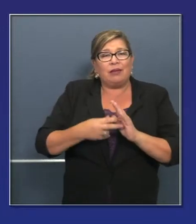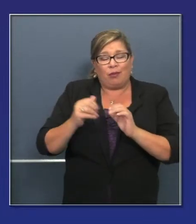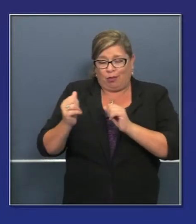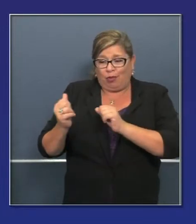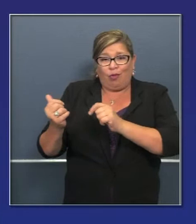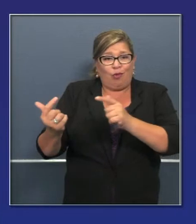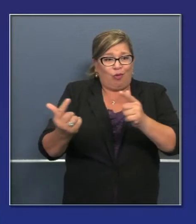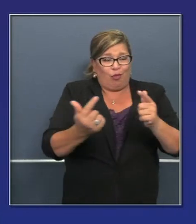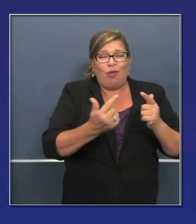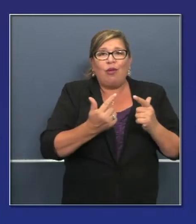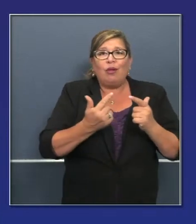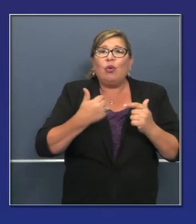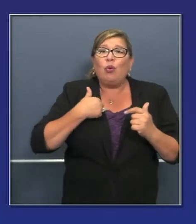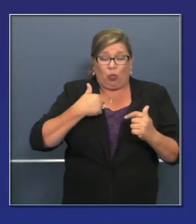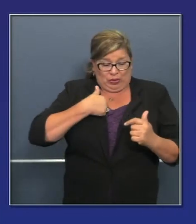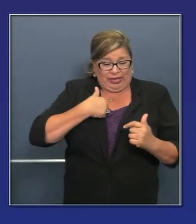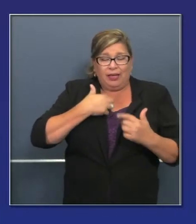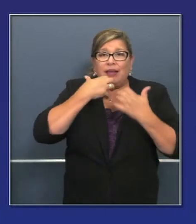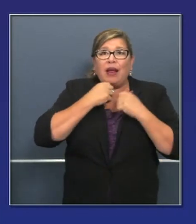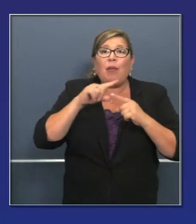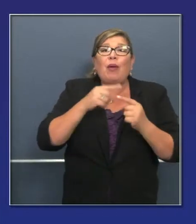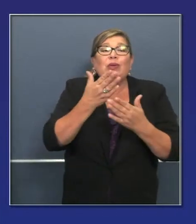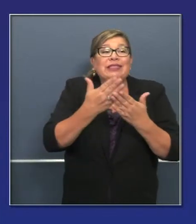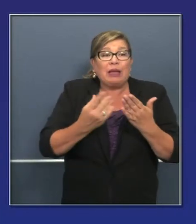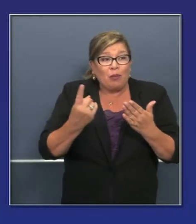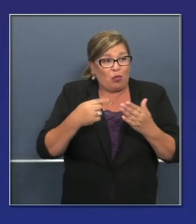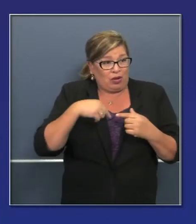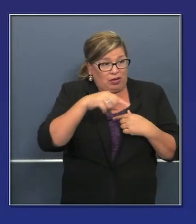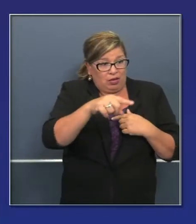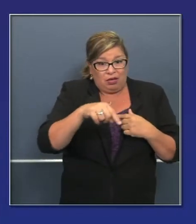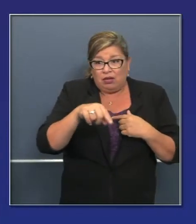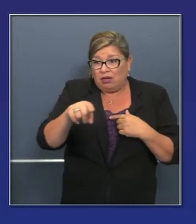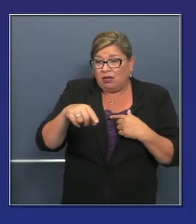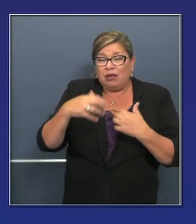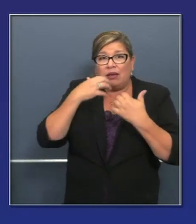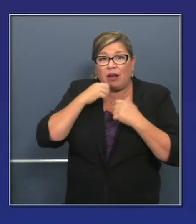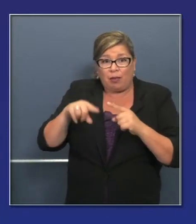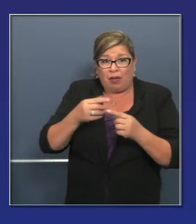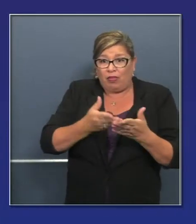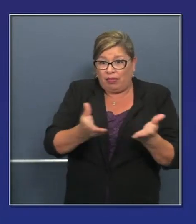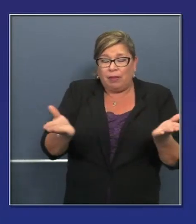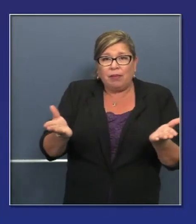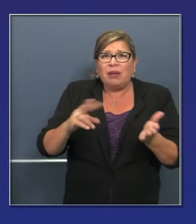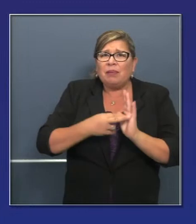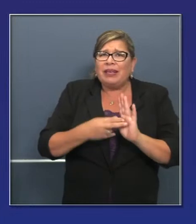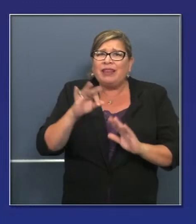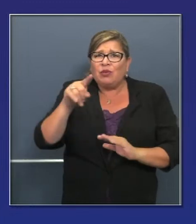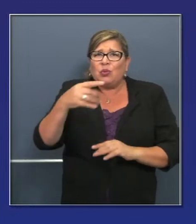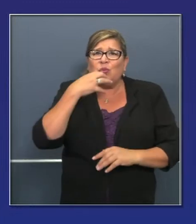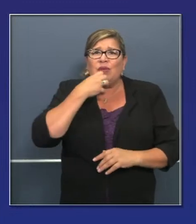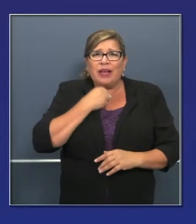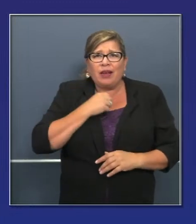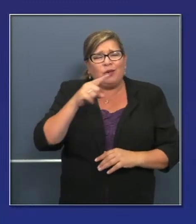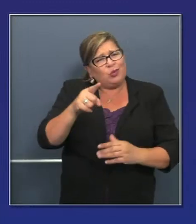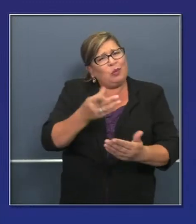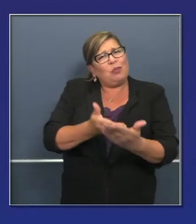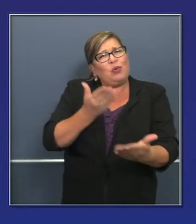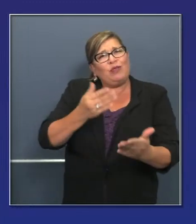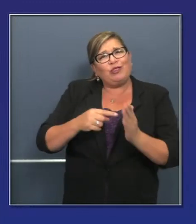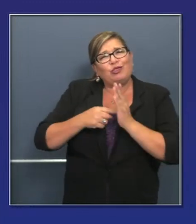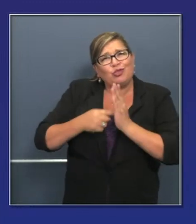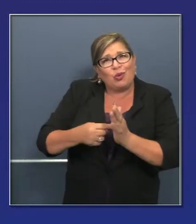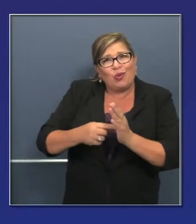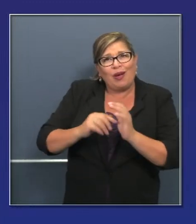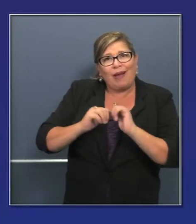cares about somebody and somebody else if that's the case demonstrate it prove it protect others by